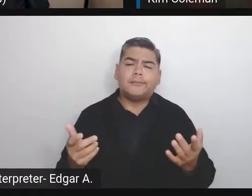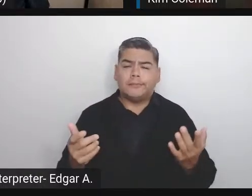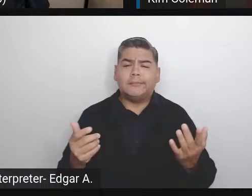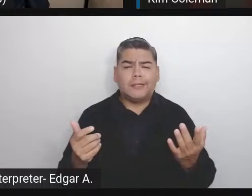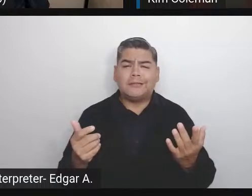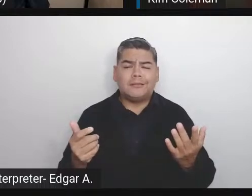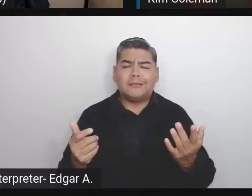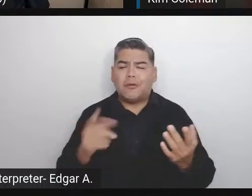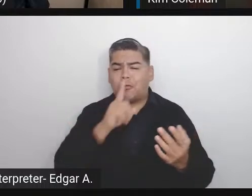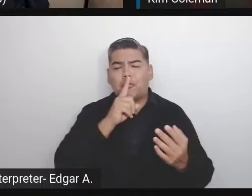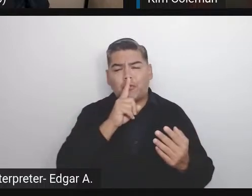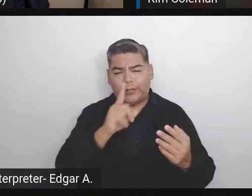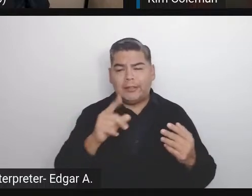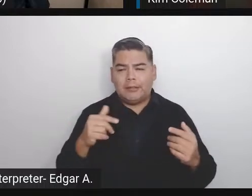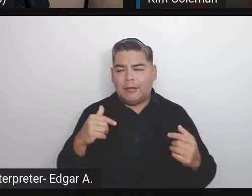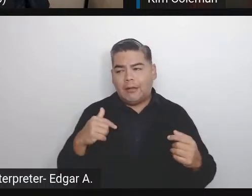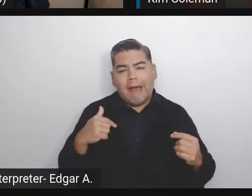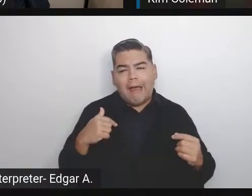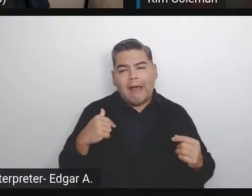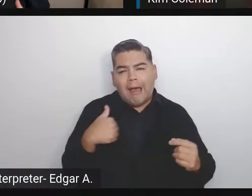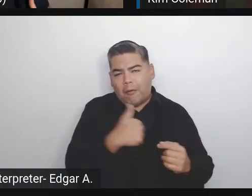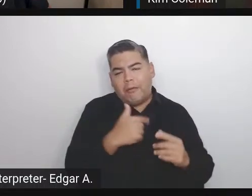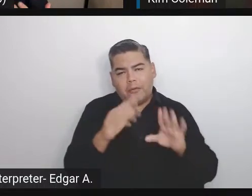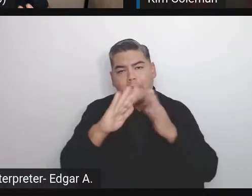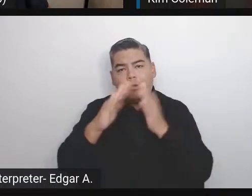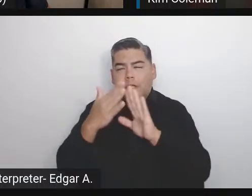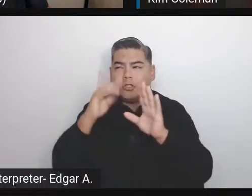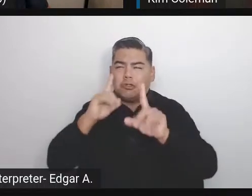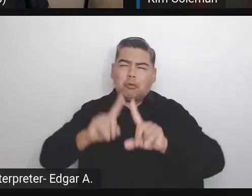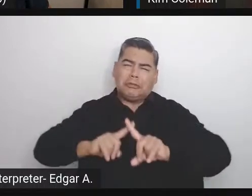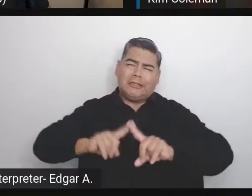Maciek Palmowski: But like I said our community is so different.